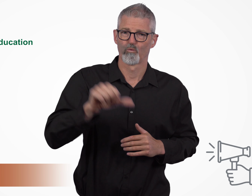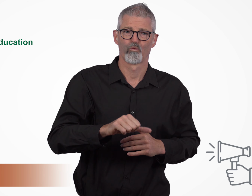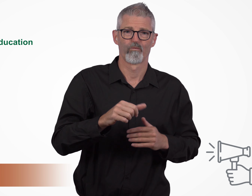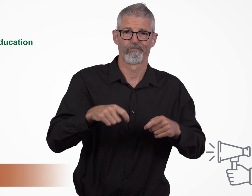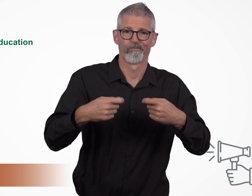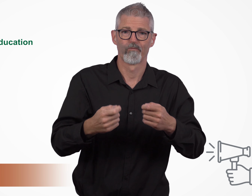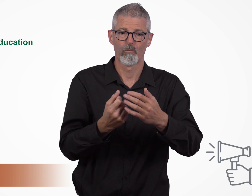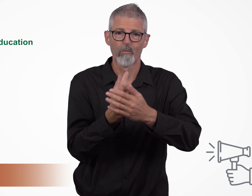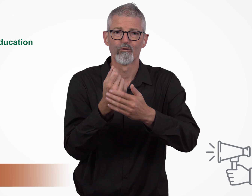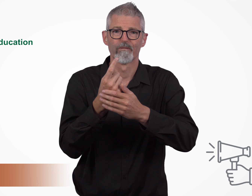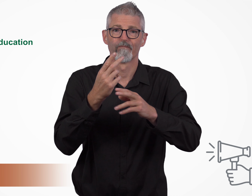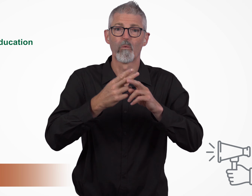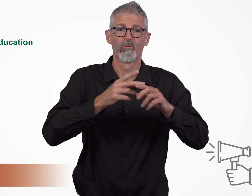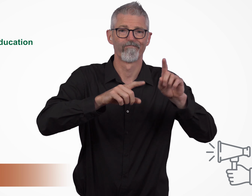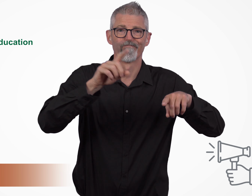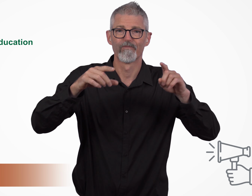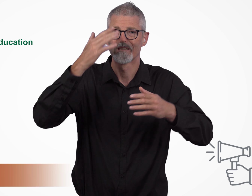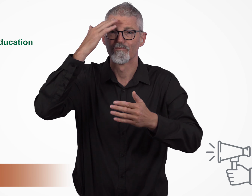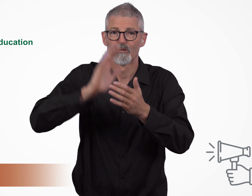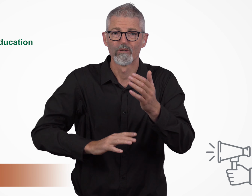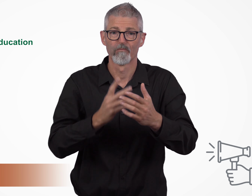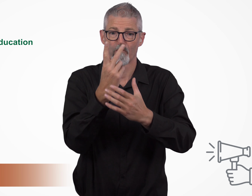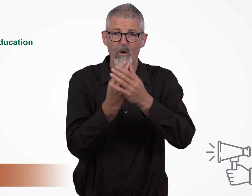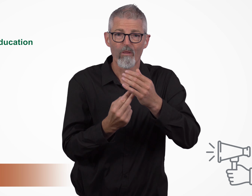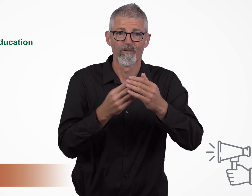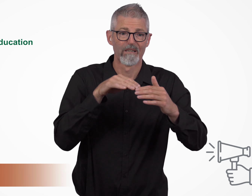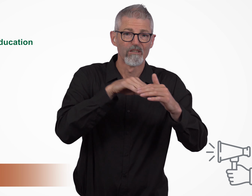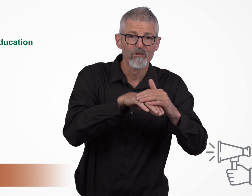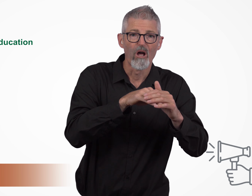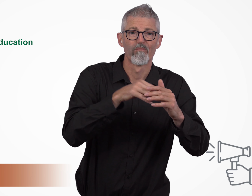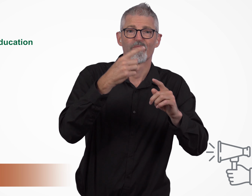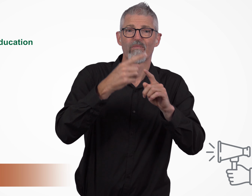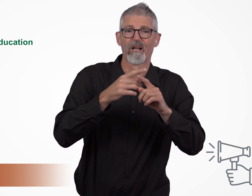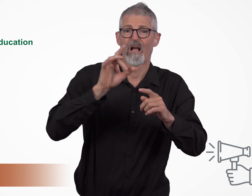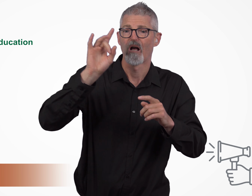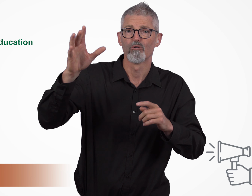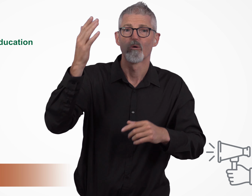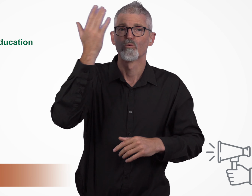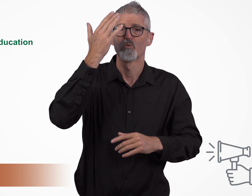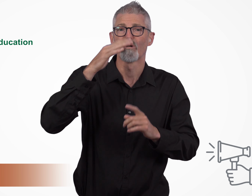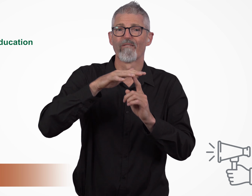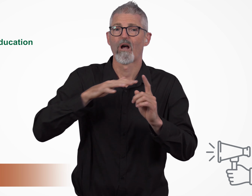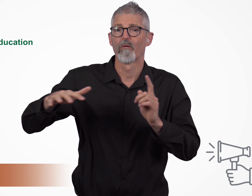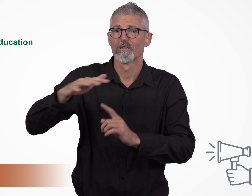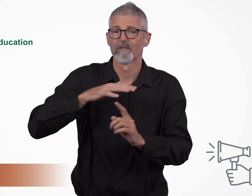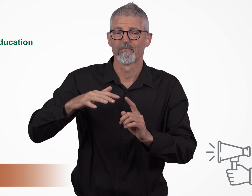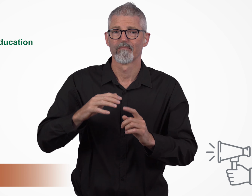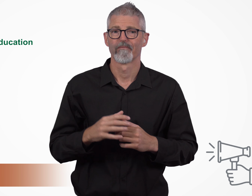diversity of experience and opportunity in and out of school places.